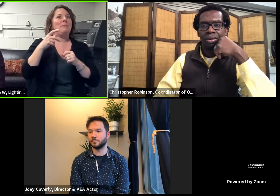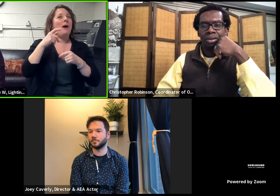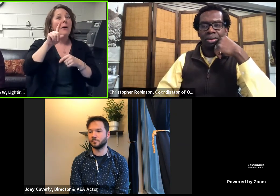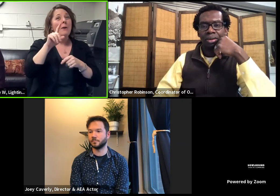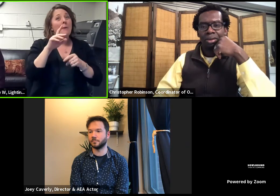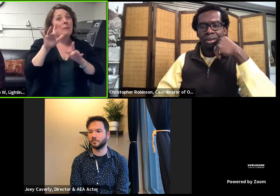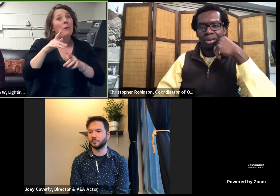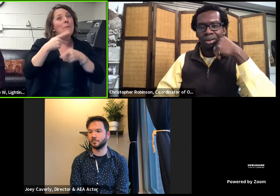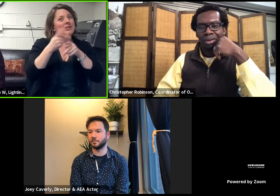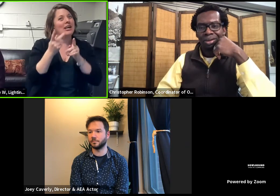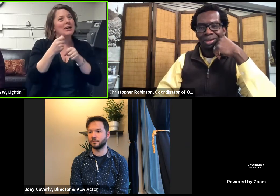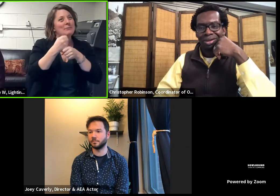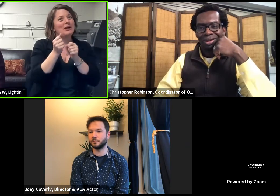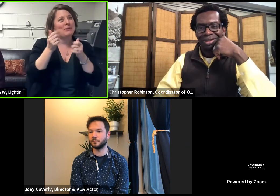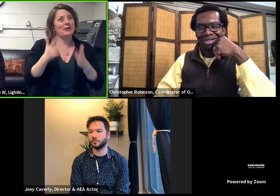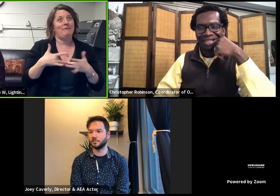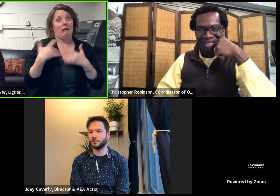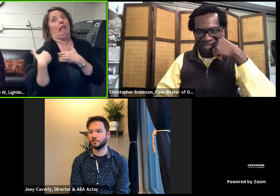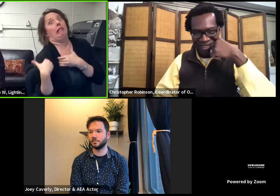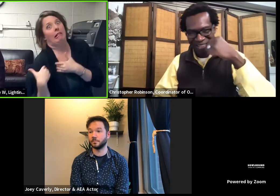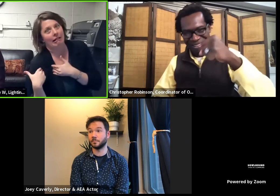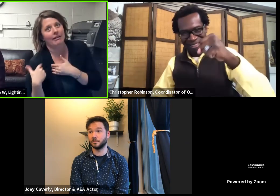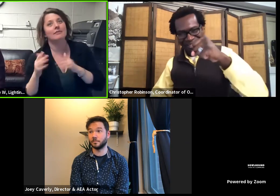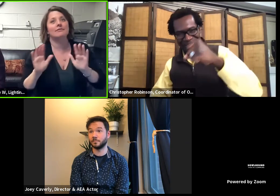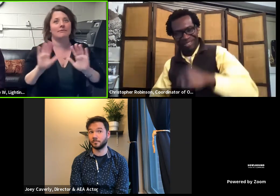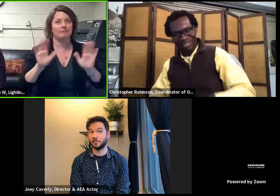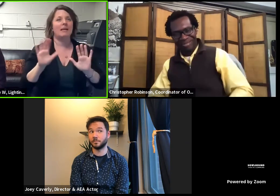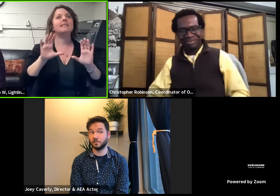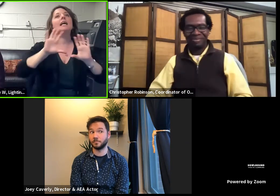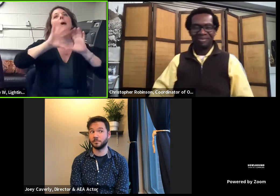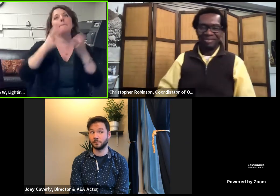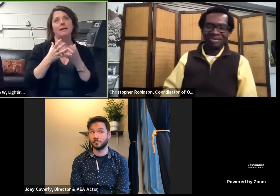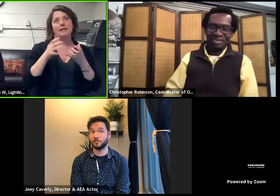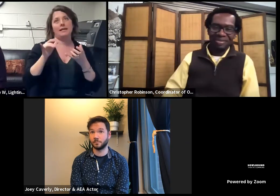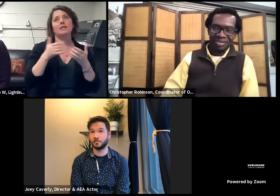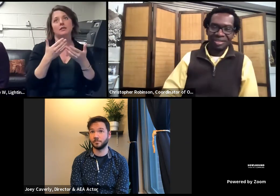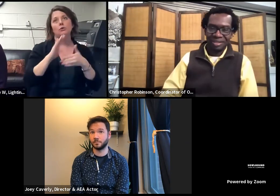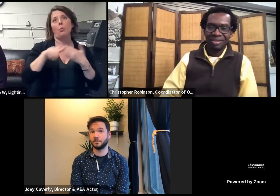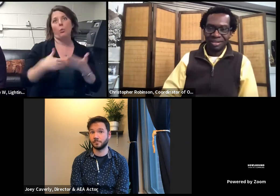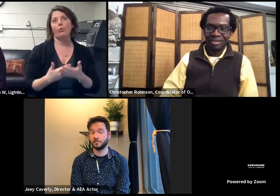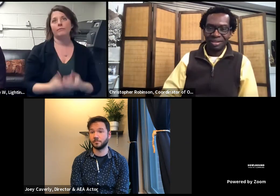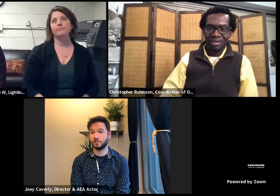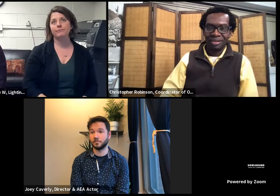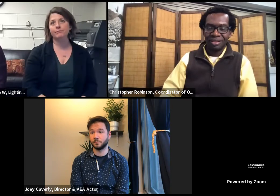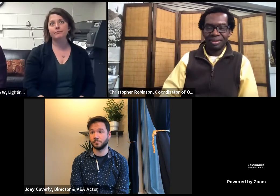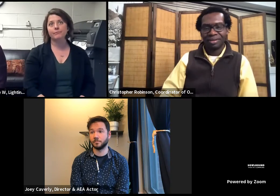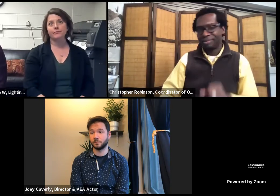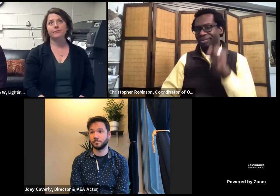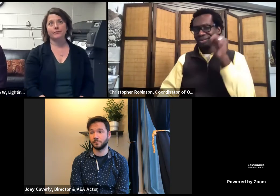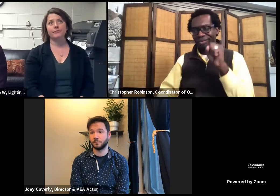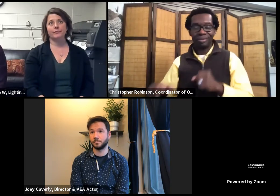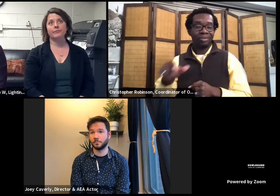I mean, the co-production manager, they could feel completely overburdened, but it really should be the whole company